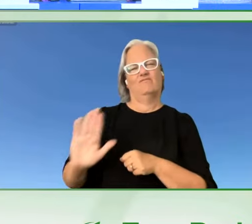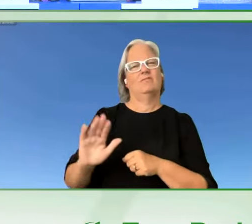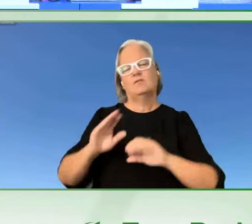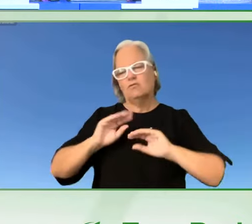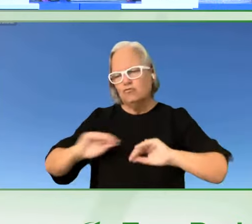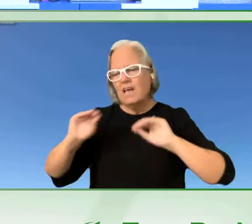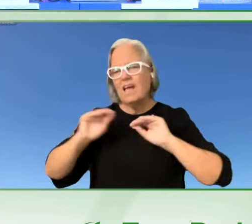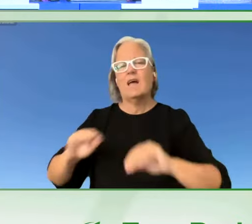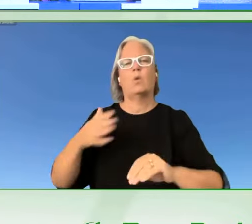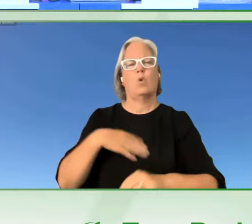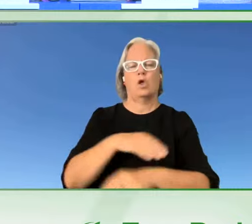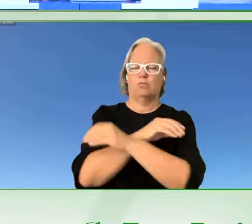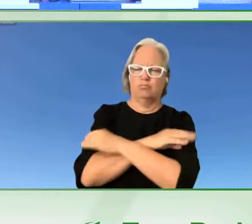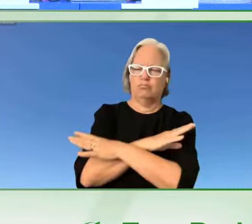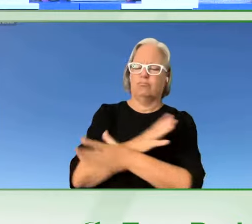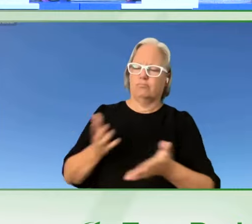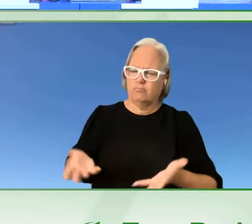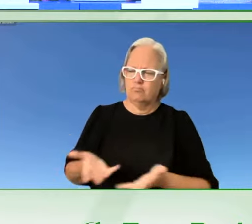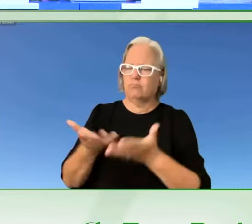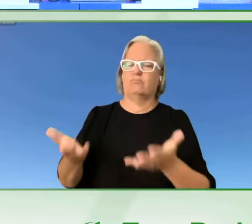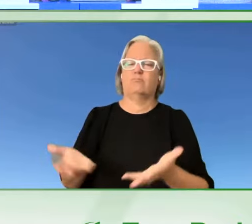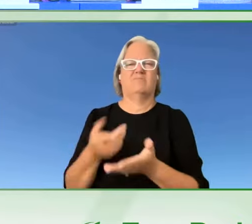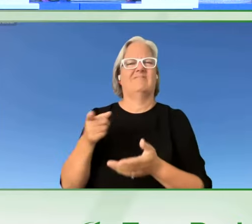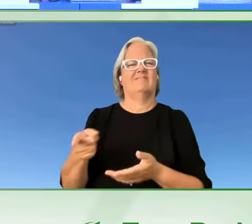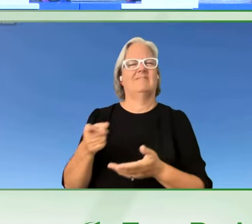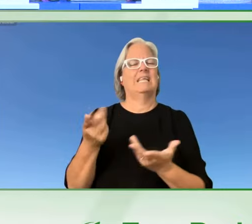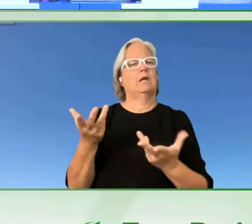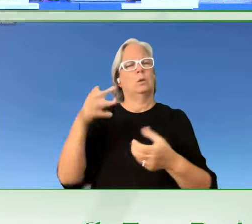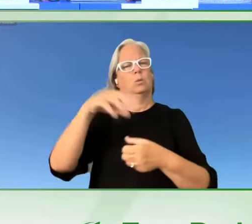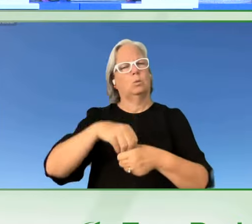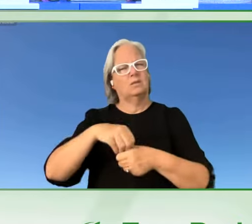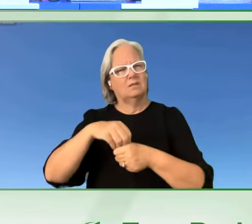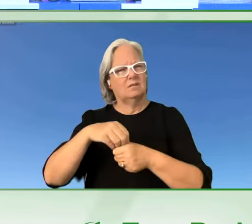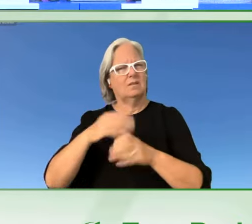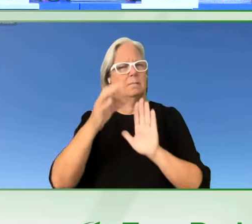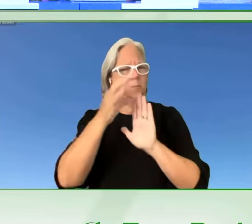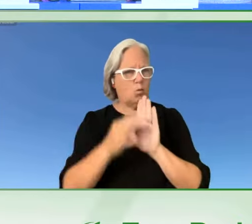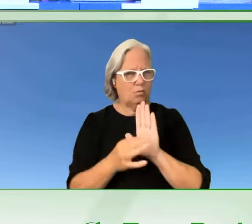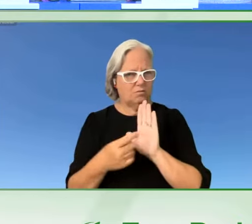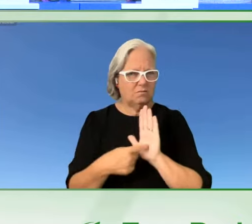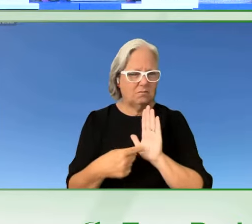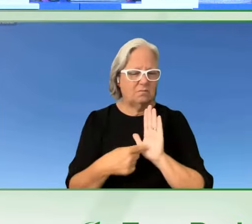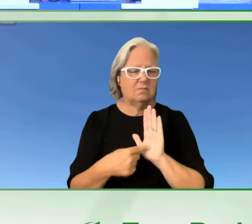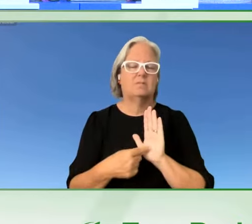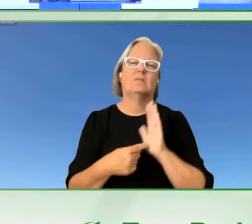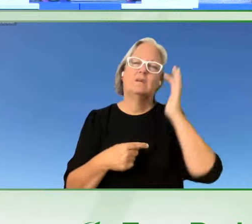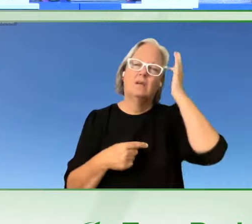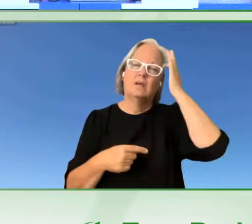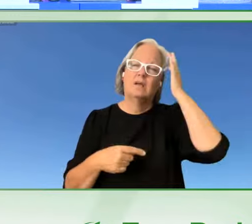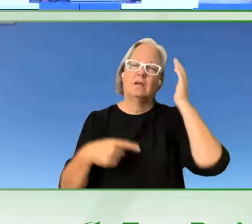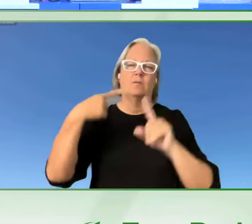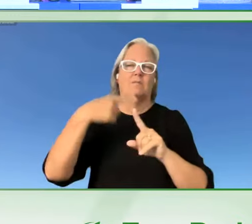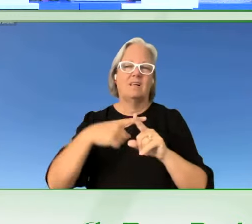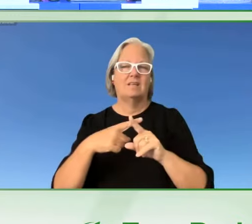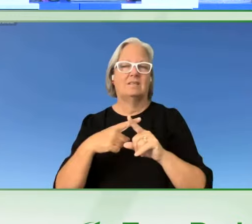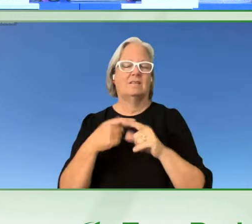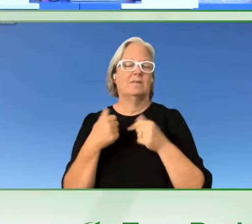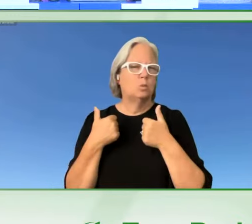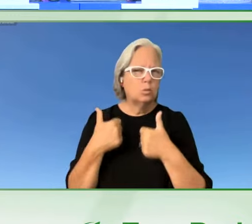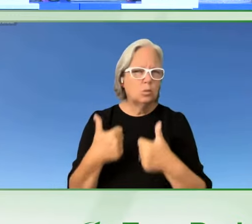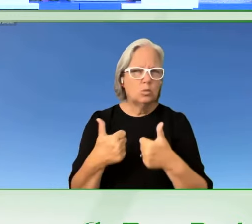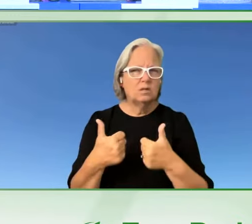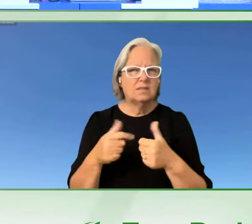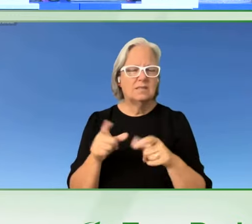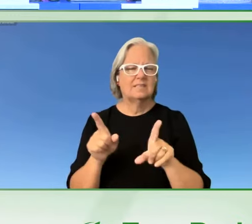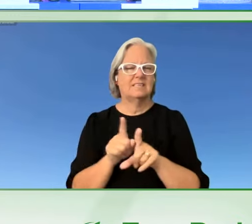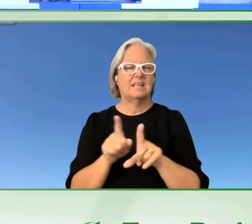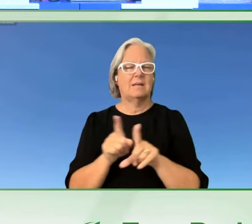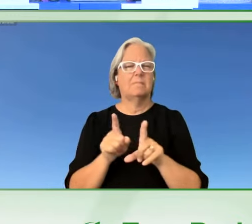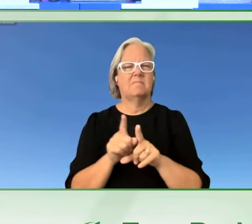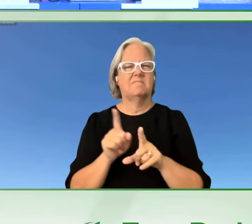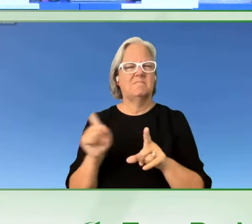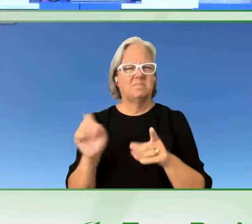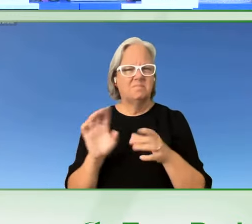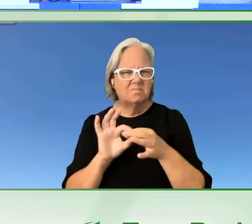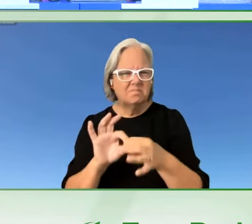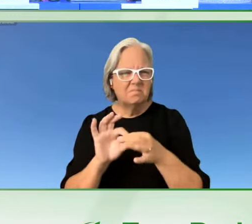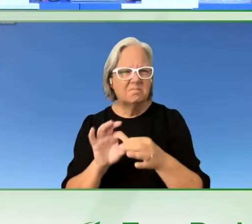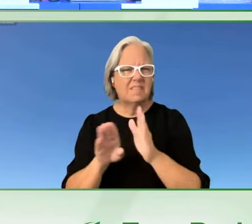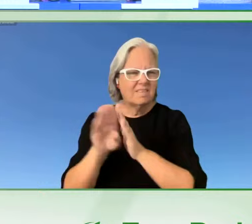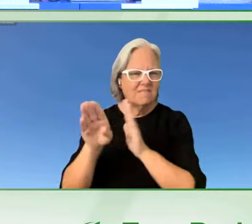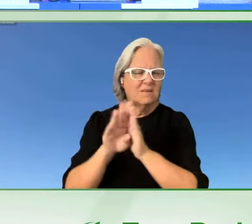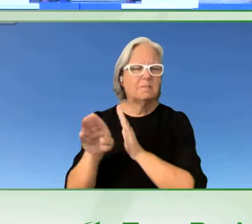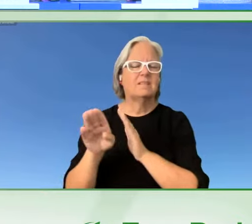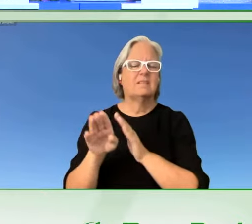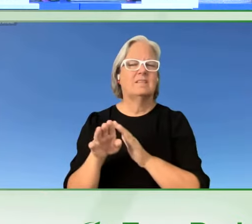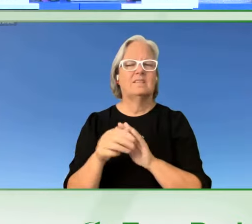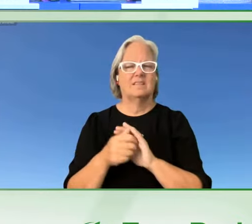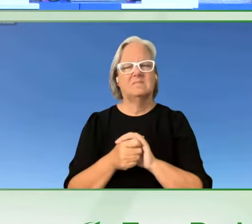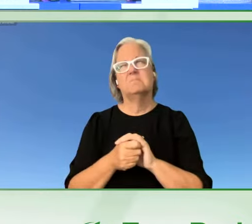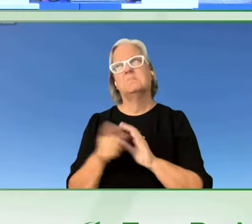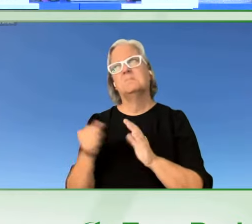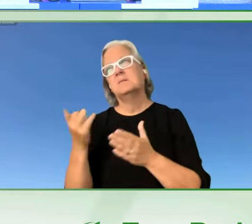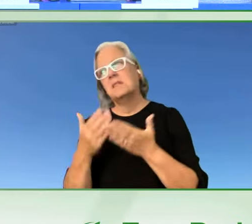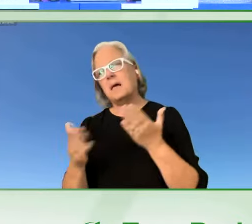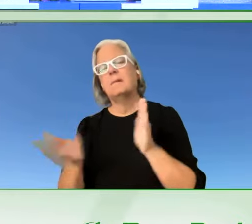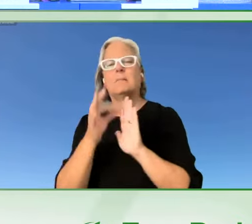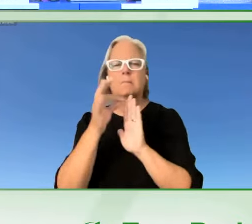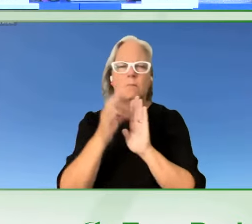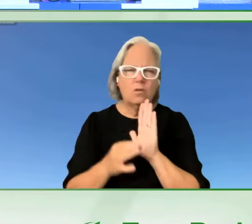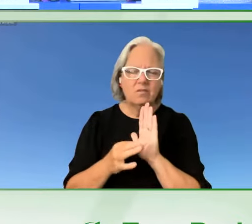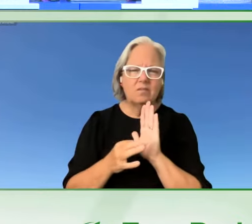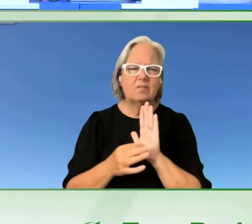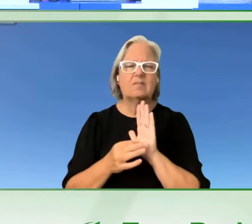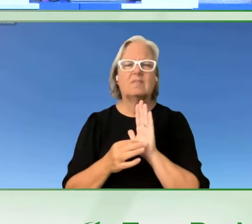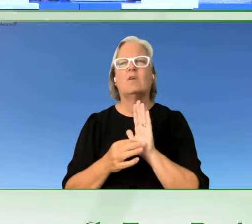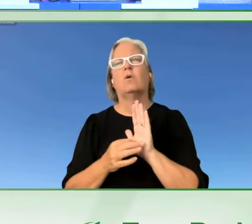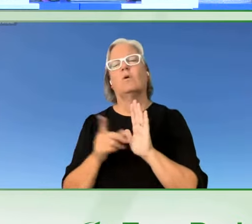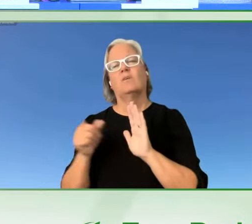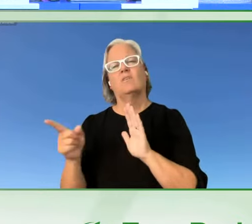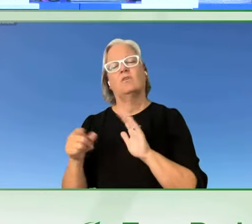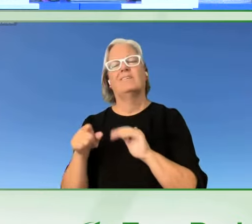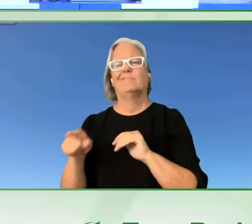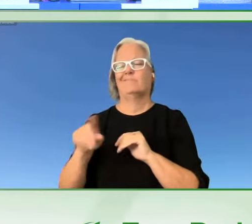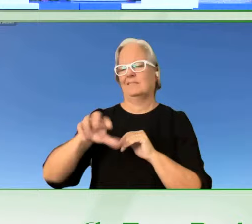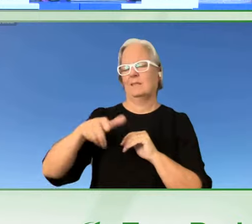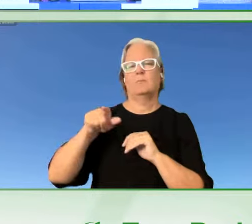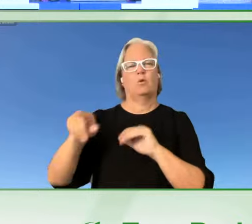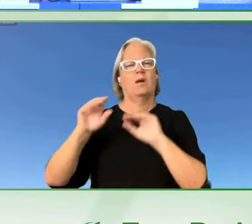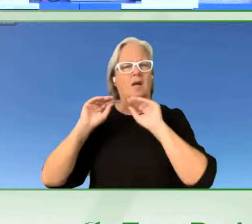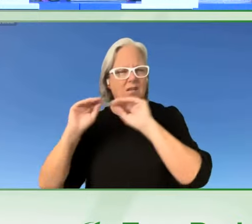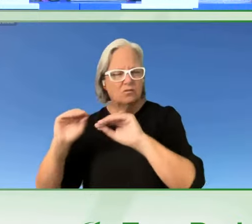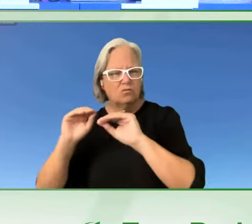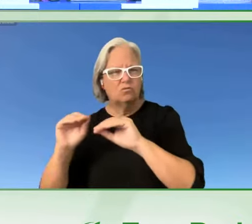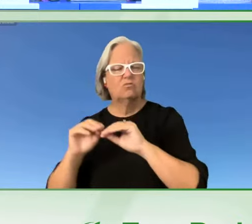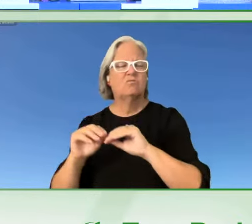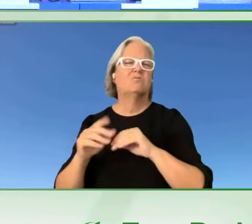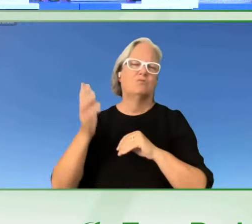I will tell you how I look, I am a Japanese woman in my 40s, I am wearing a silver and